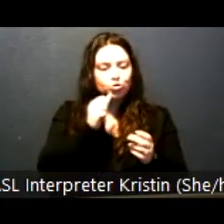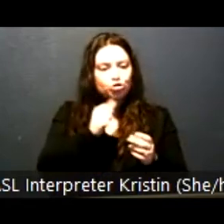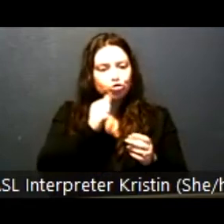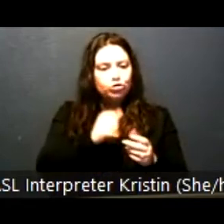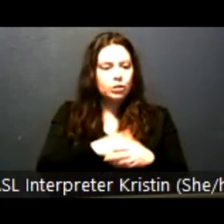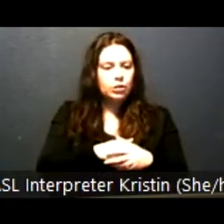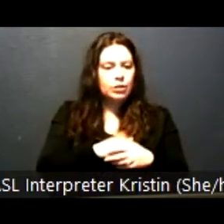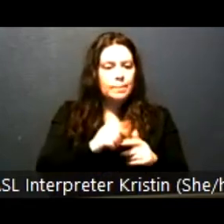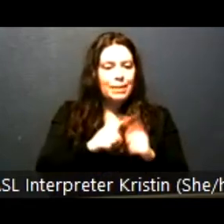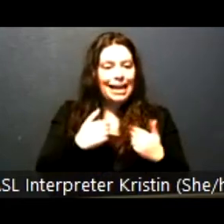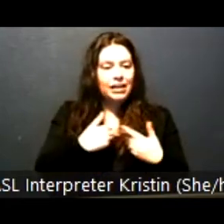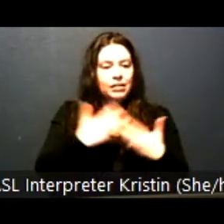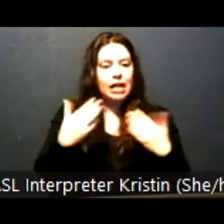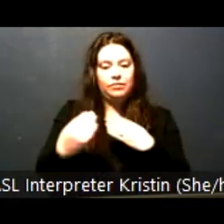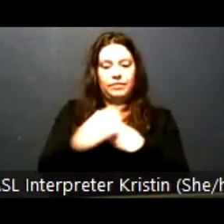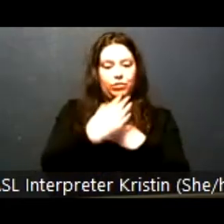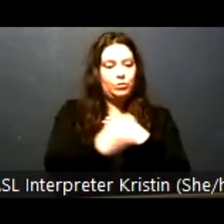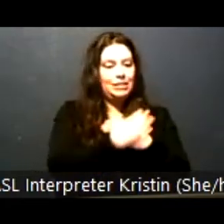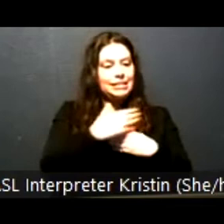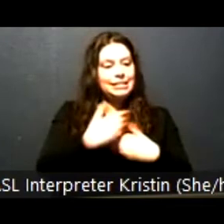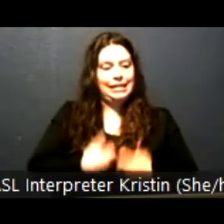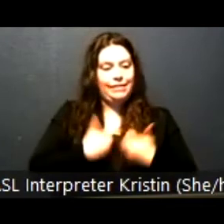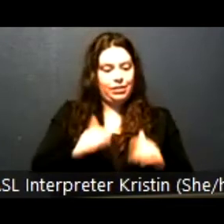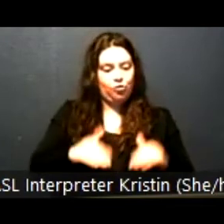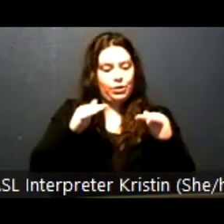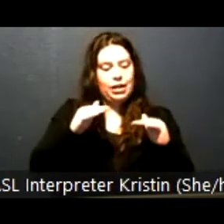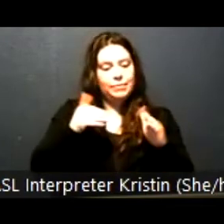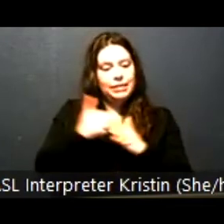along the Chesapeake Bay. I knew women that crabbed for a living and women that were